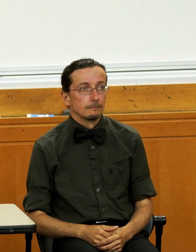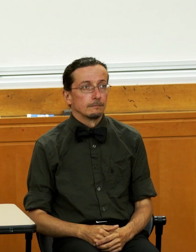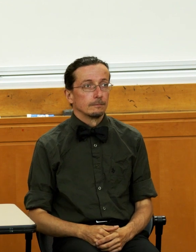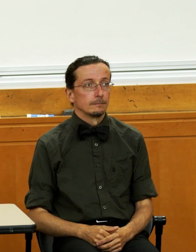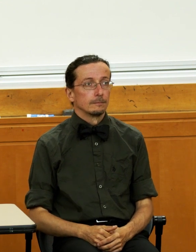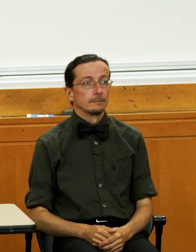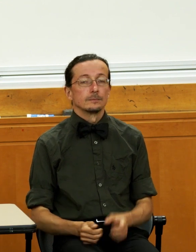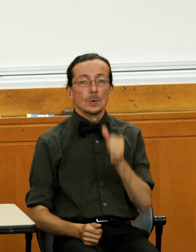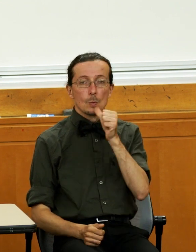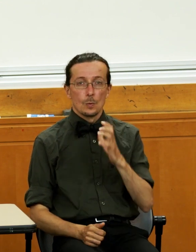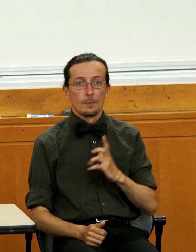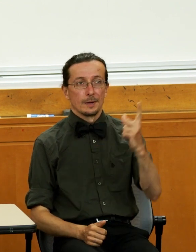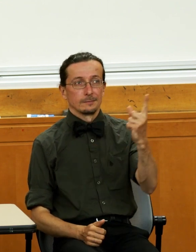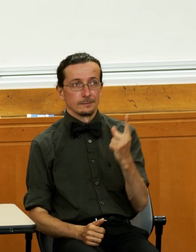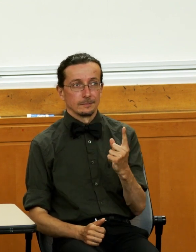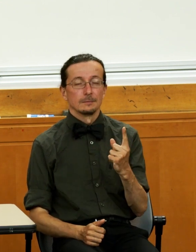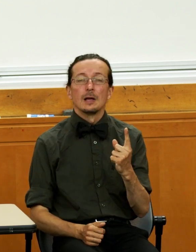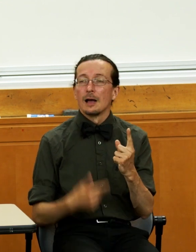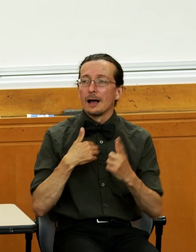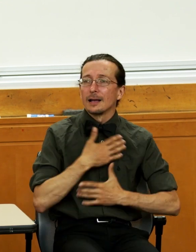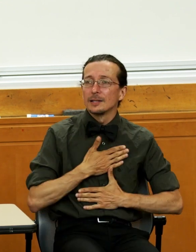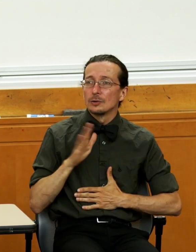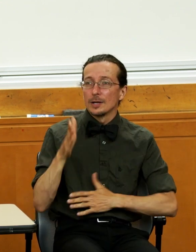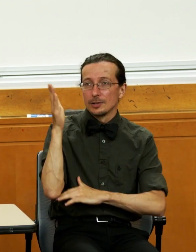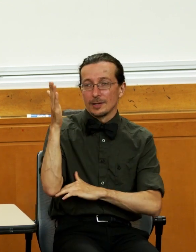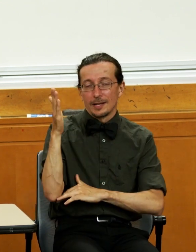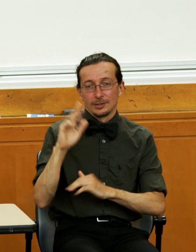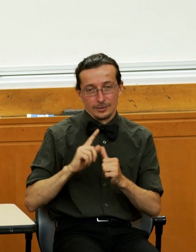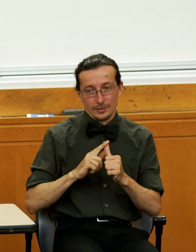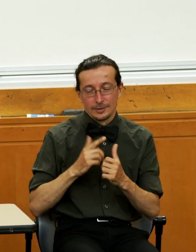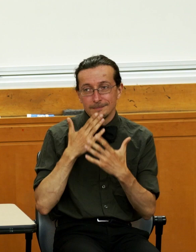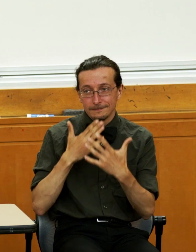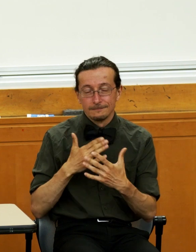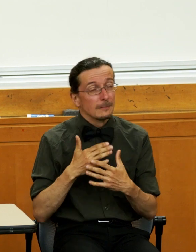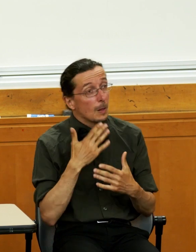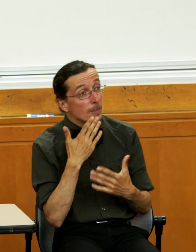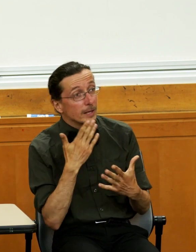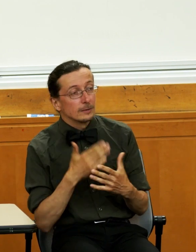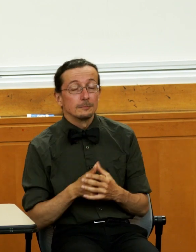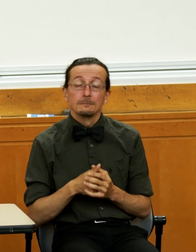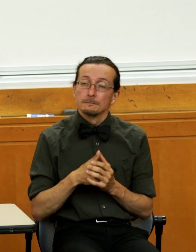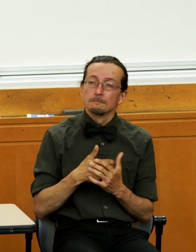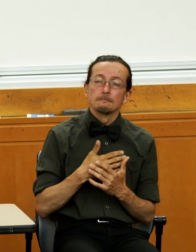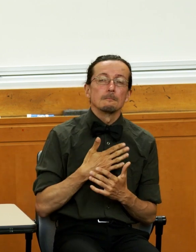I really enjoyed your lecture today, first of all. My question is when,